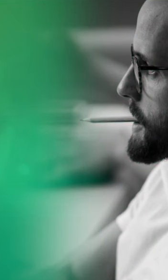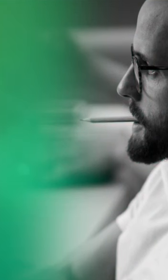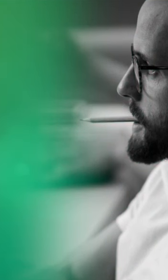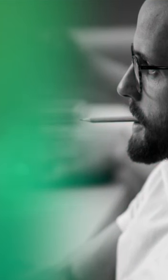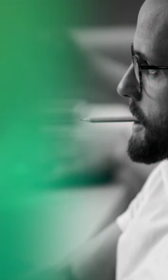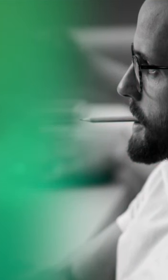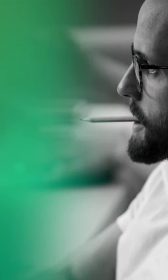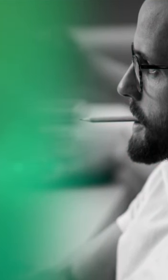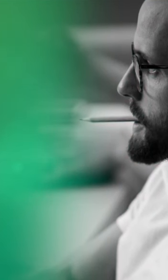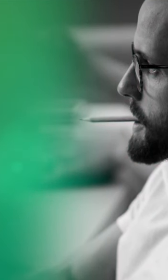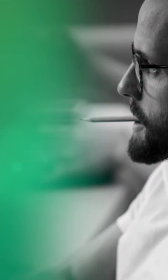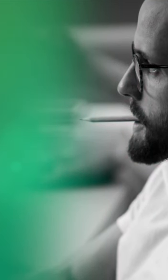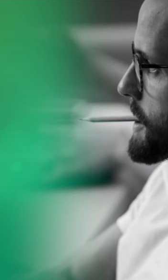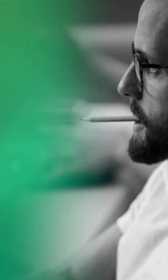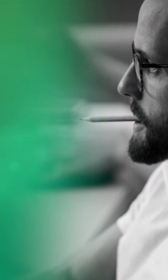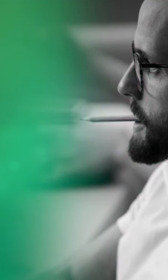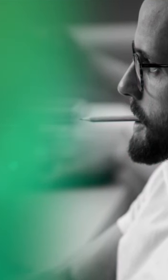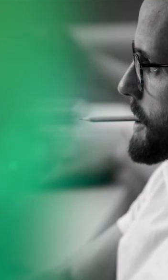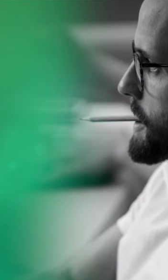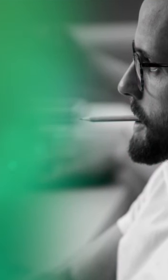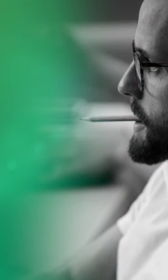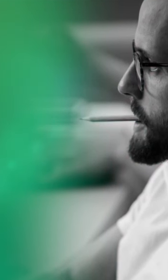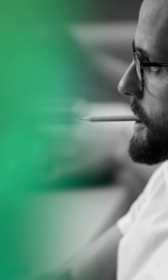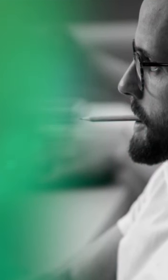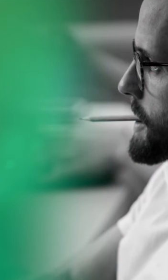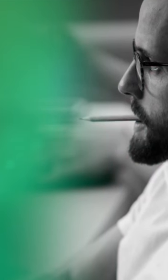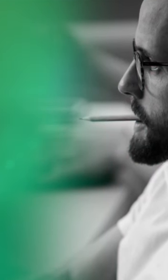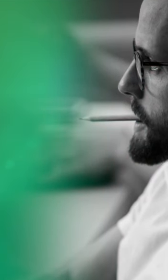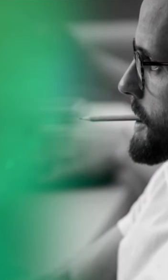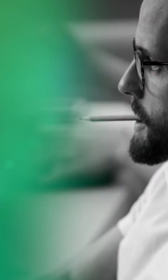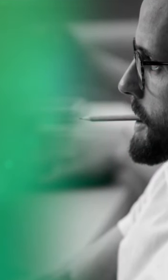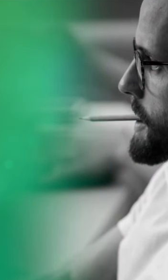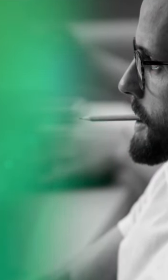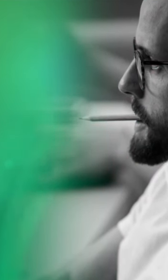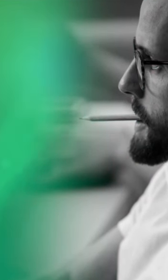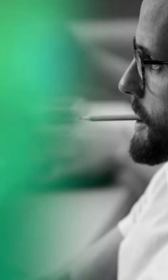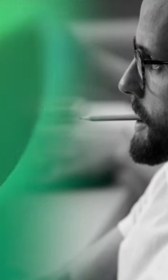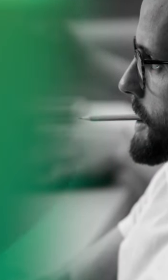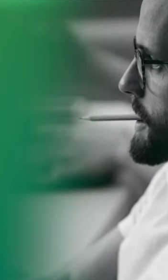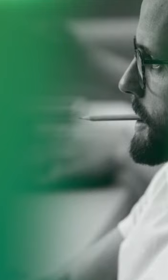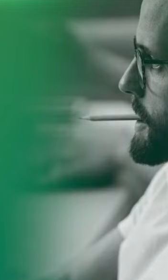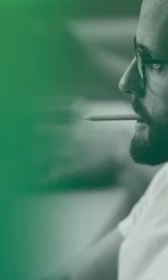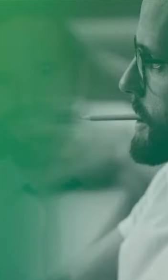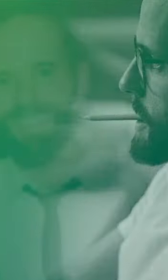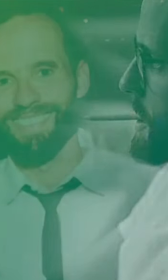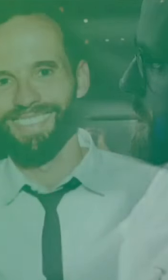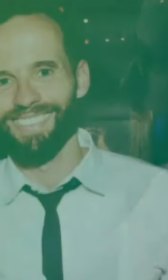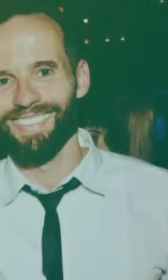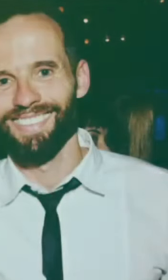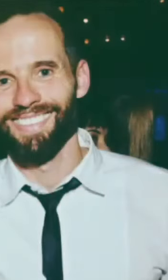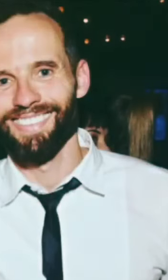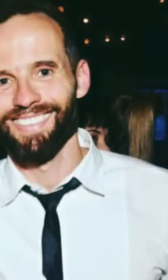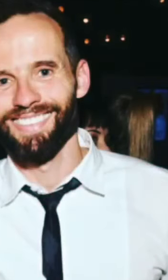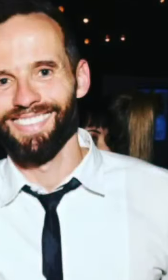The recipient of the 2020 Australia Council Award for Theatre is Tommy Murphy.